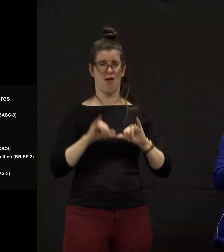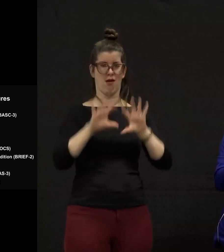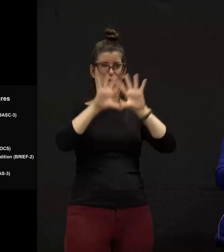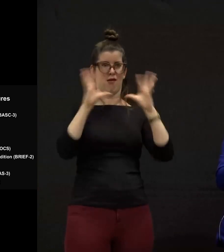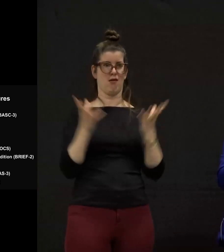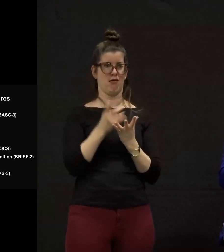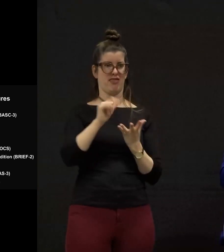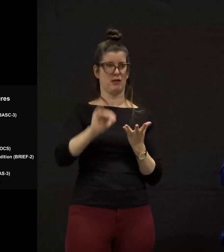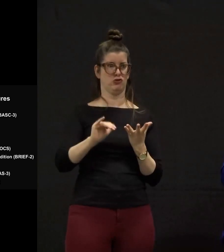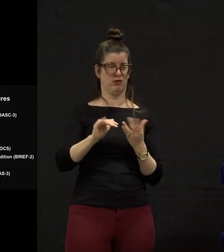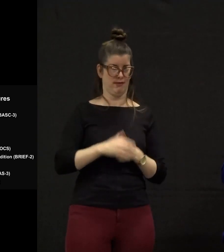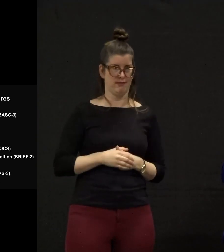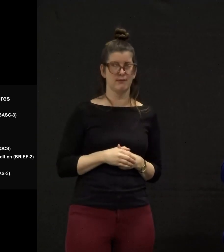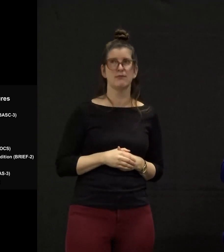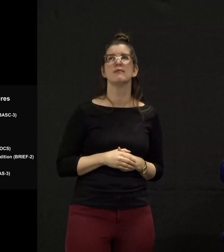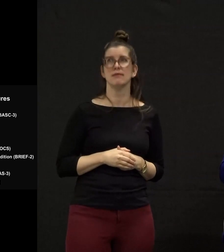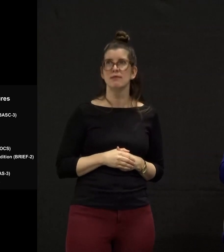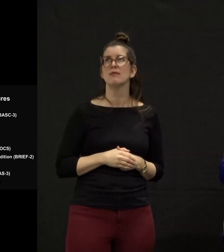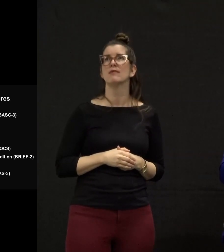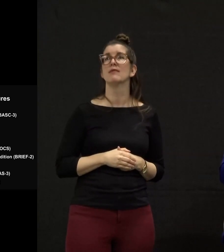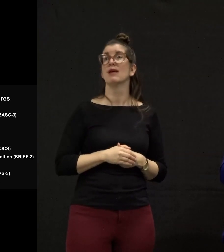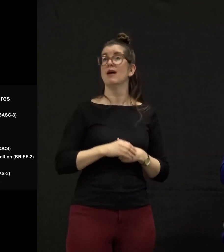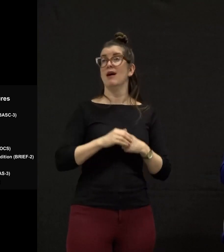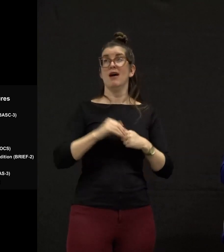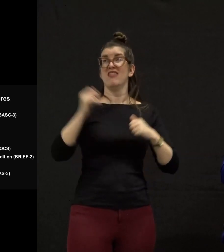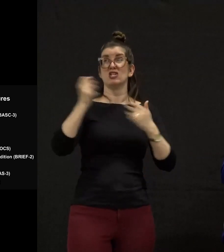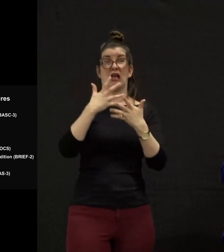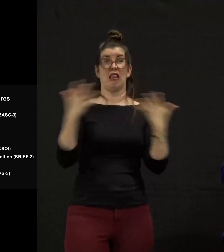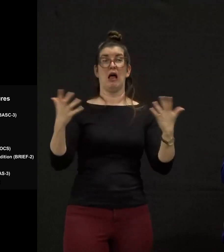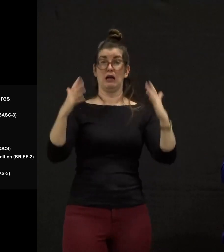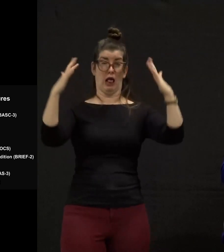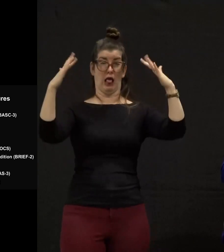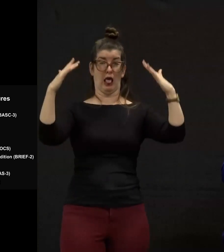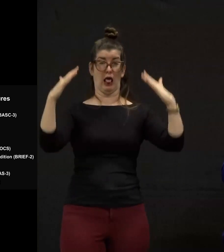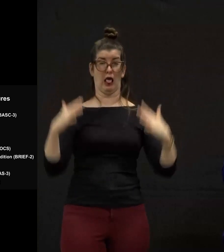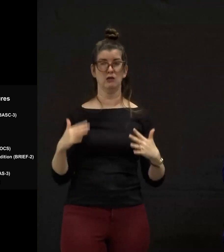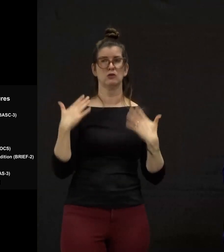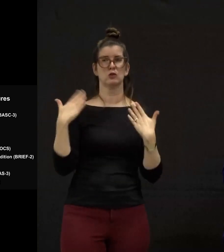Okay. There's a lot on this slide, so I will give you just a minute.